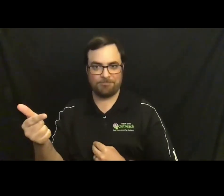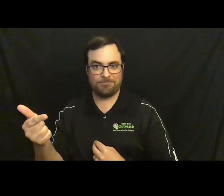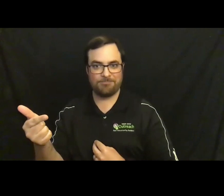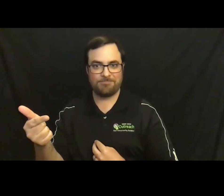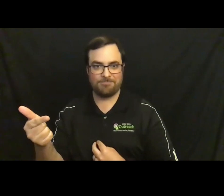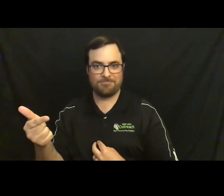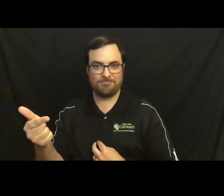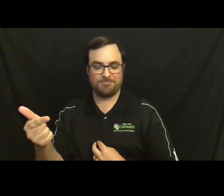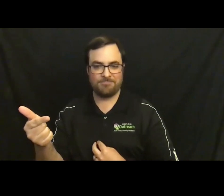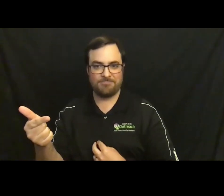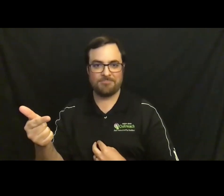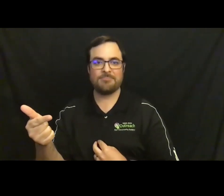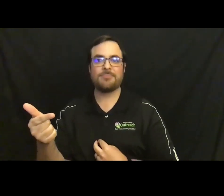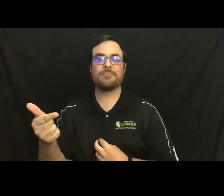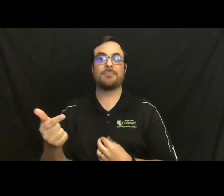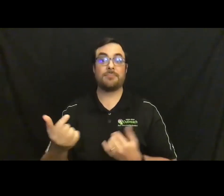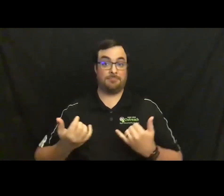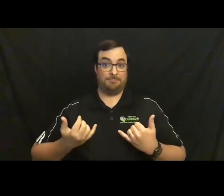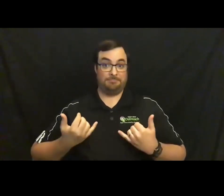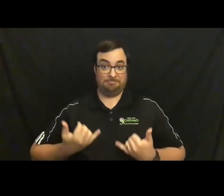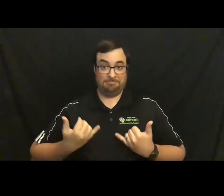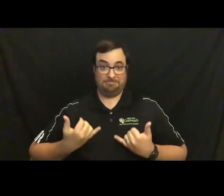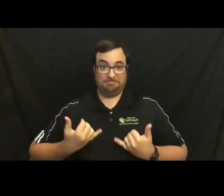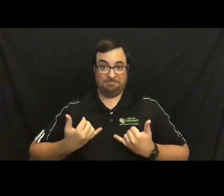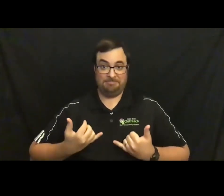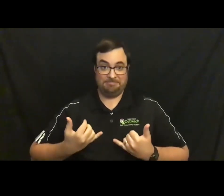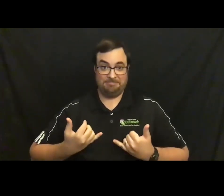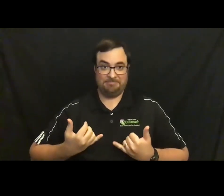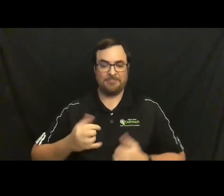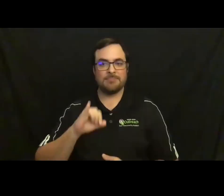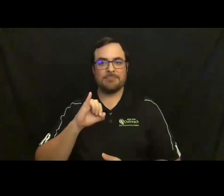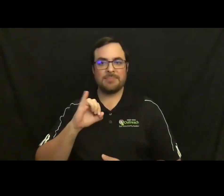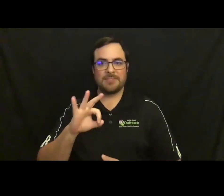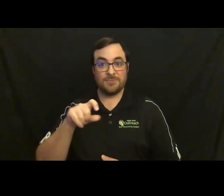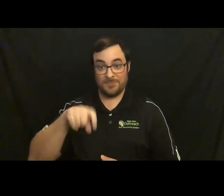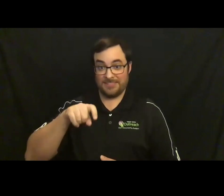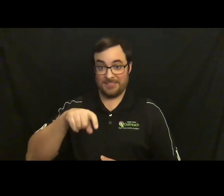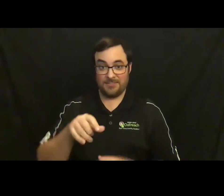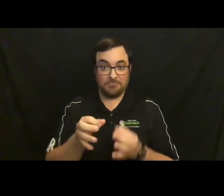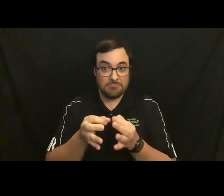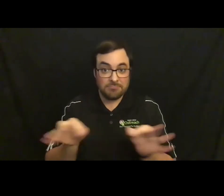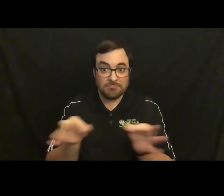During this question and answer time, if you need the captioning on, we do have just like